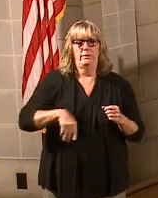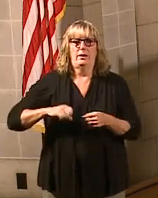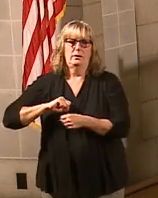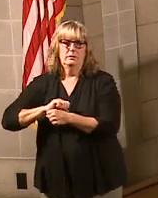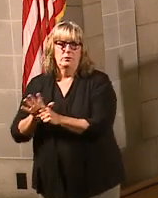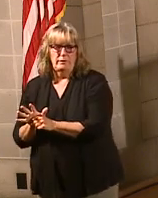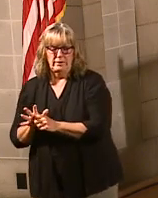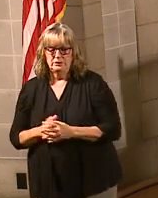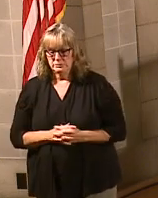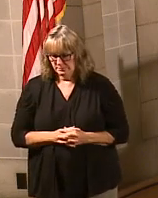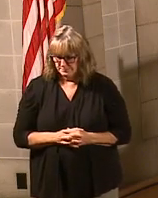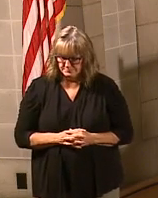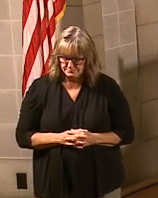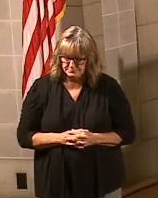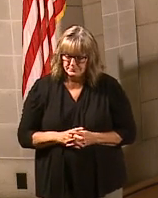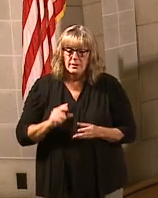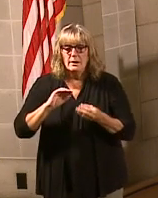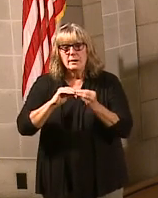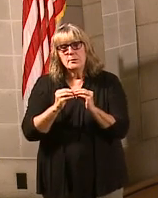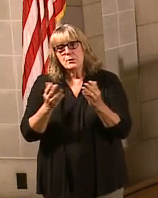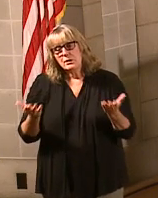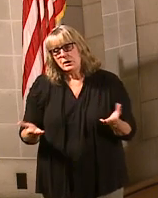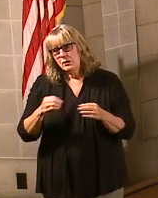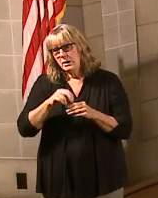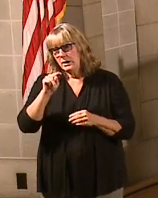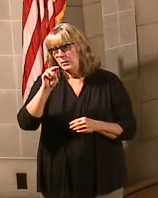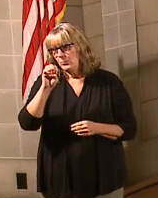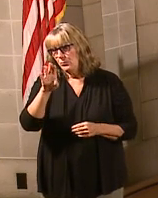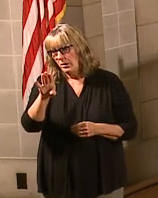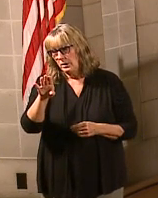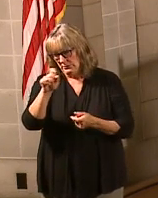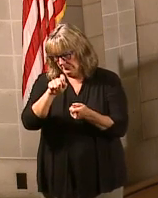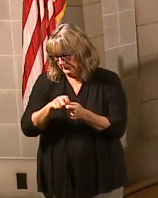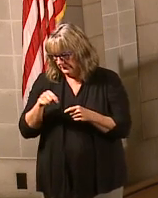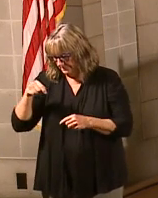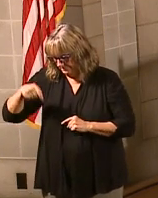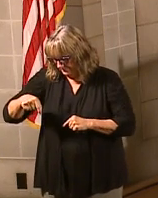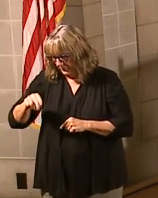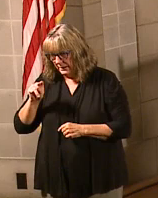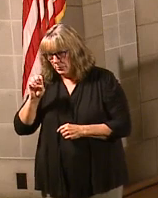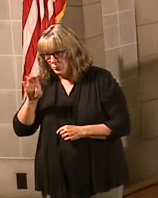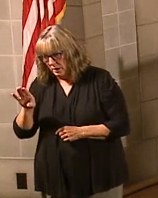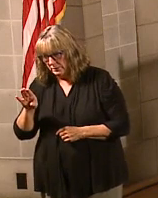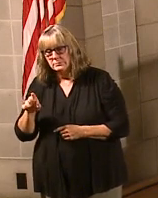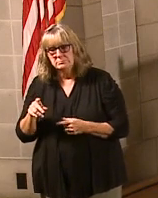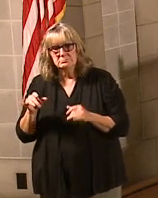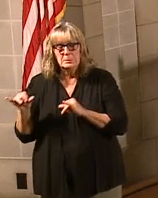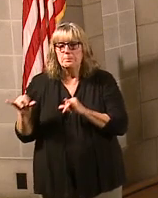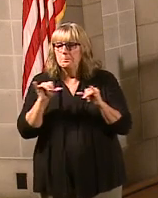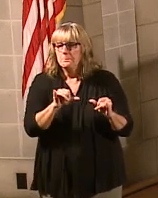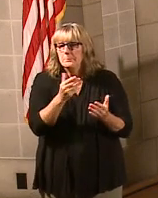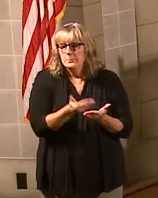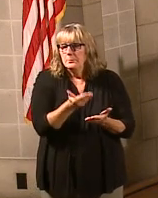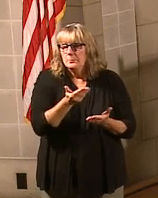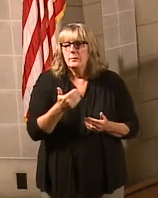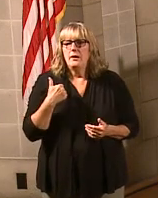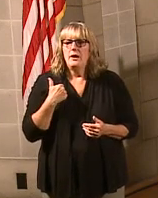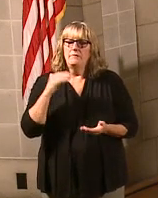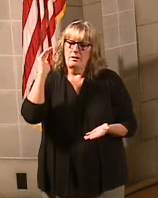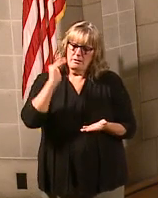SO YOU CAN SEE KIDS ARE MORE AT RISK FOR THE FLU THAN THEY ARE